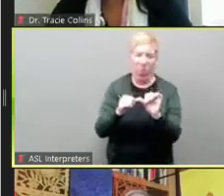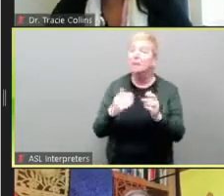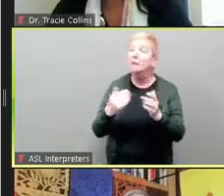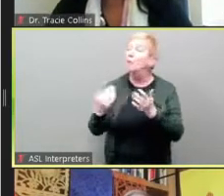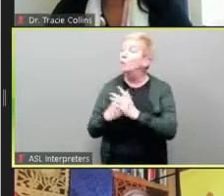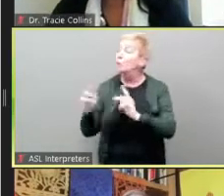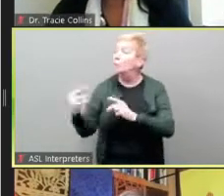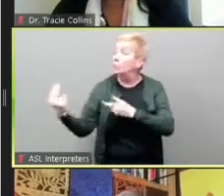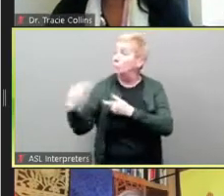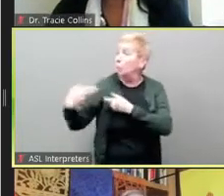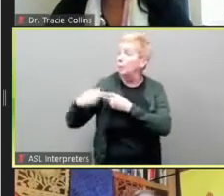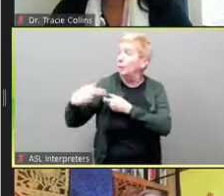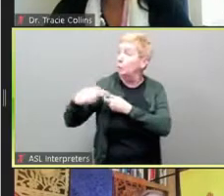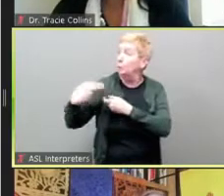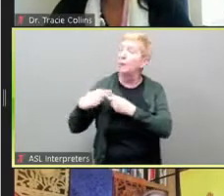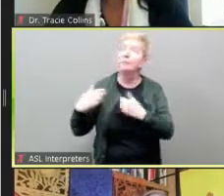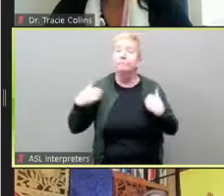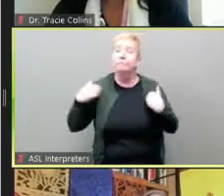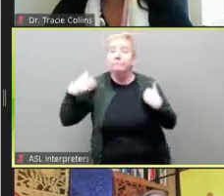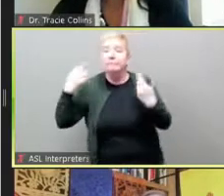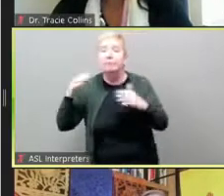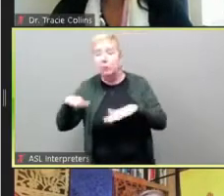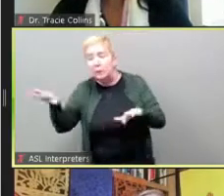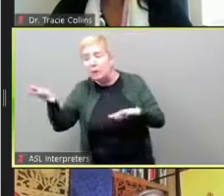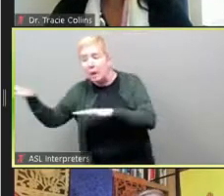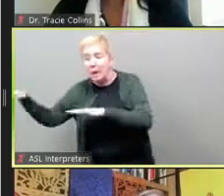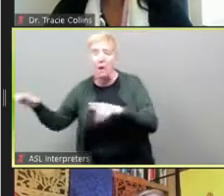Obviously when you start a new population, their vaccination rates